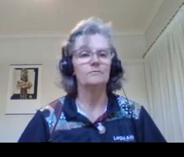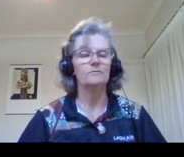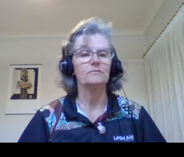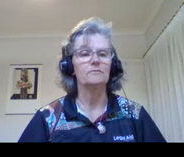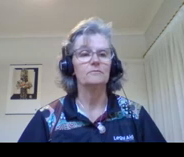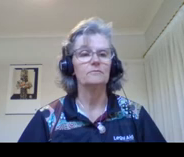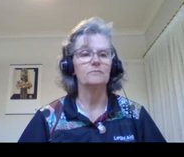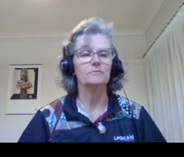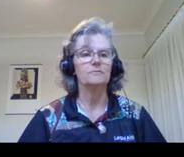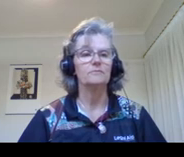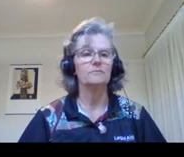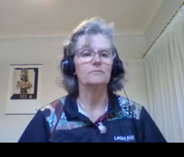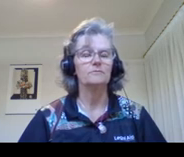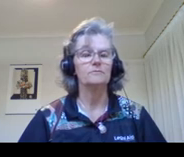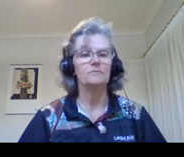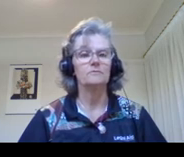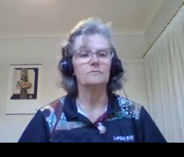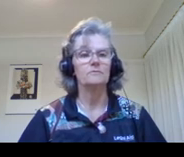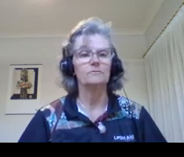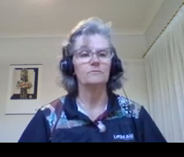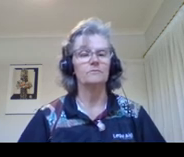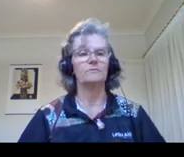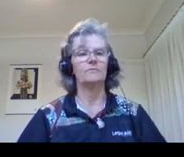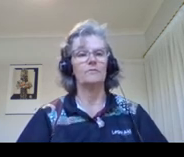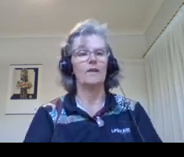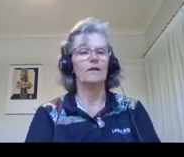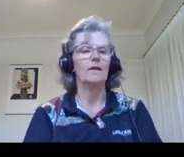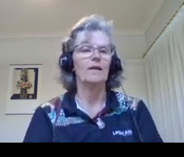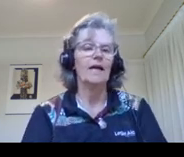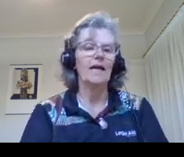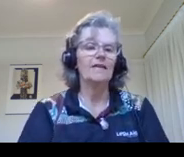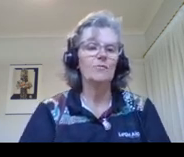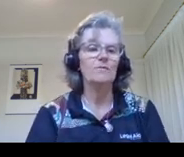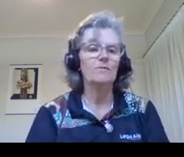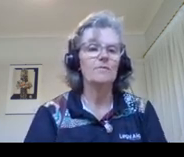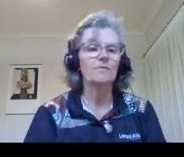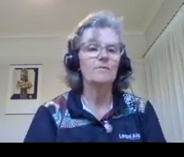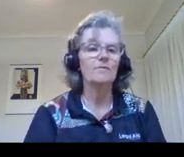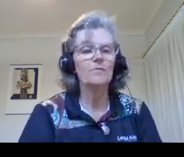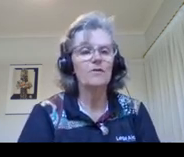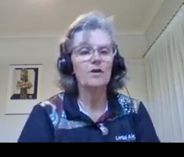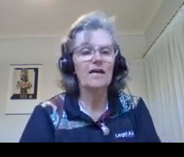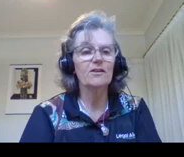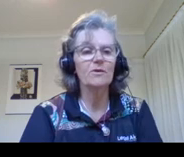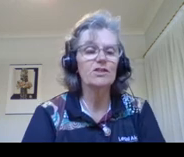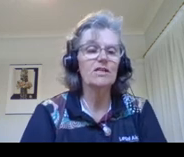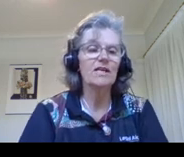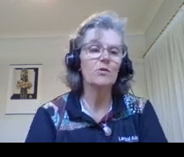sell your information to another marketing company so keep it we've got another question here